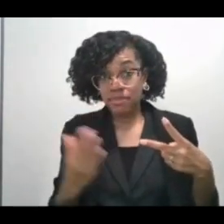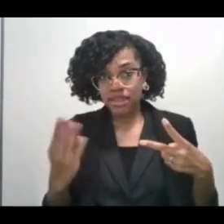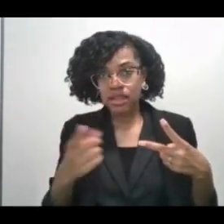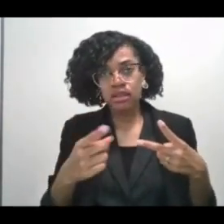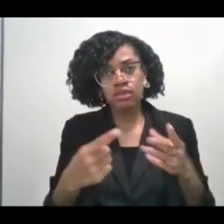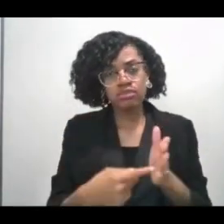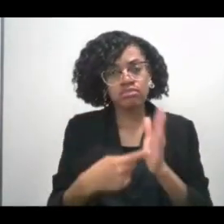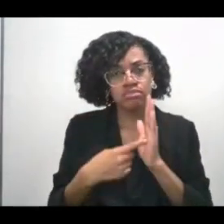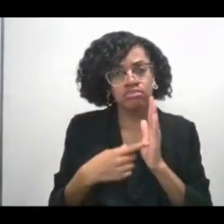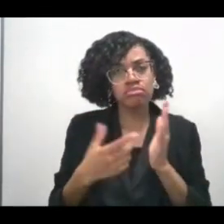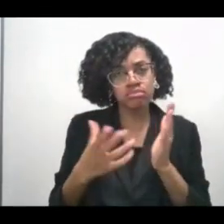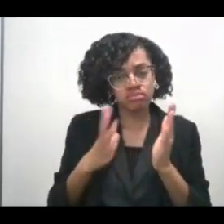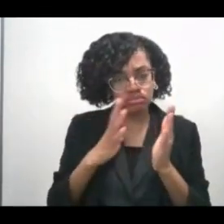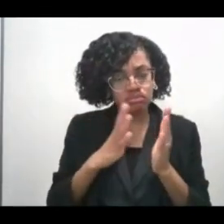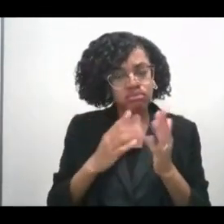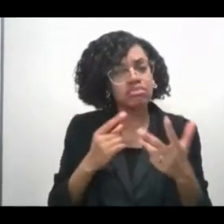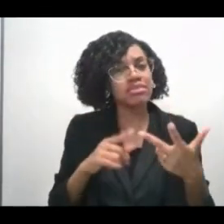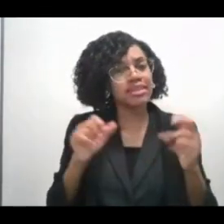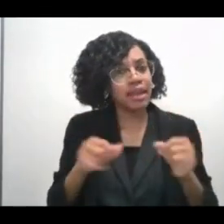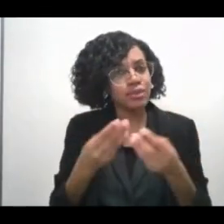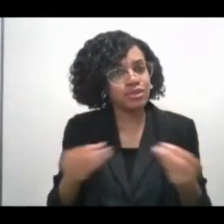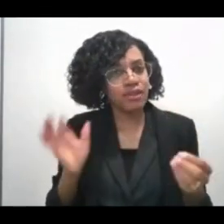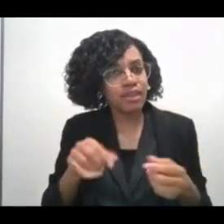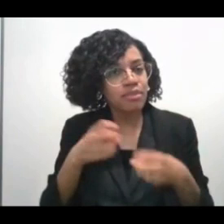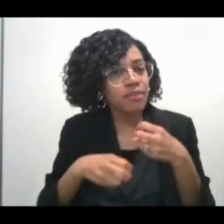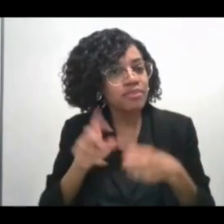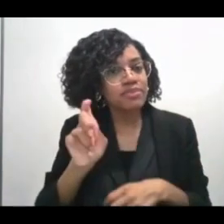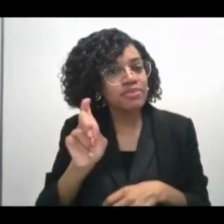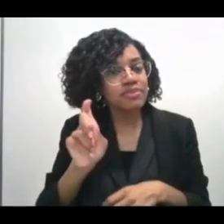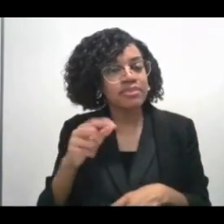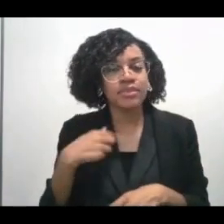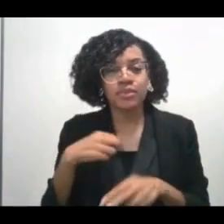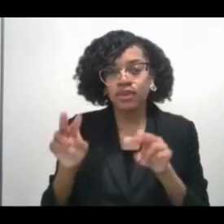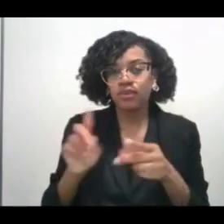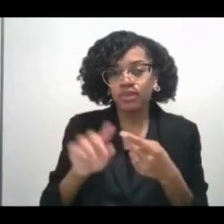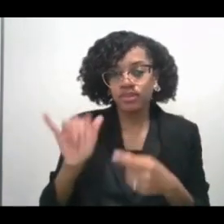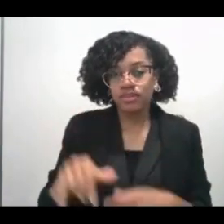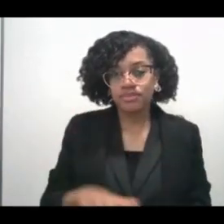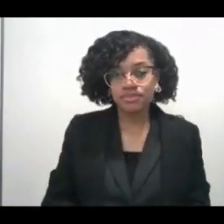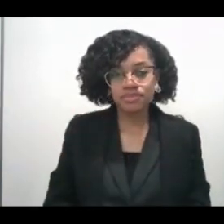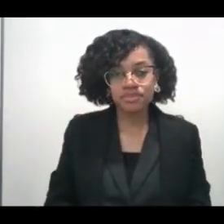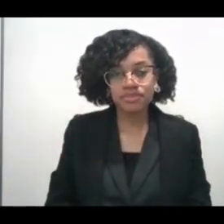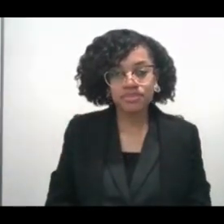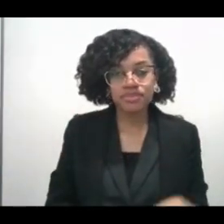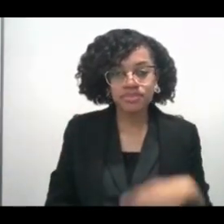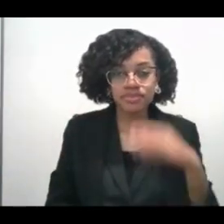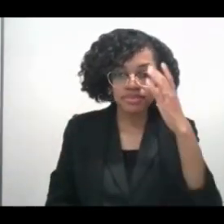seeing this applications that can that can do so. And you may